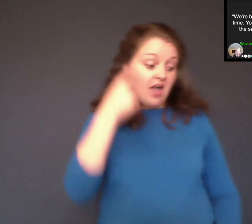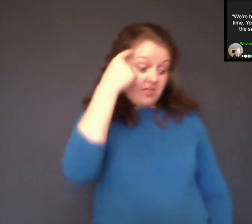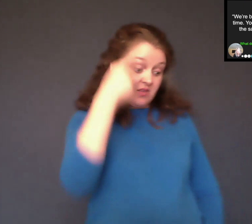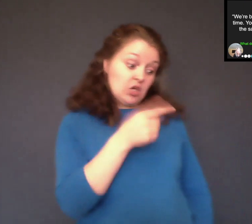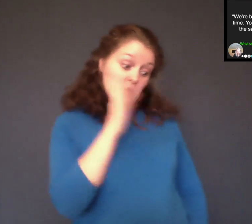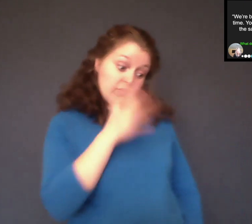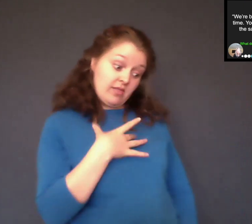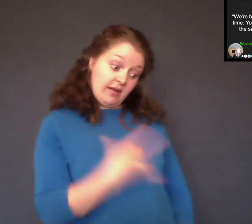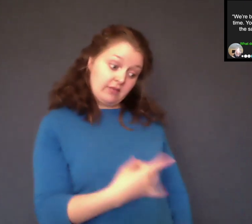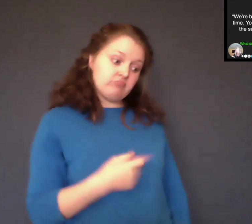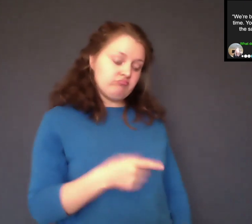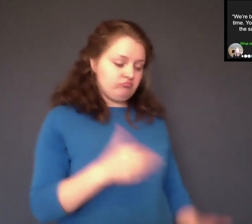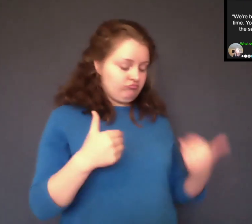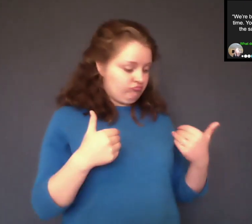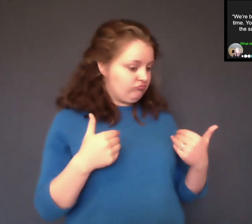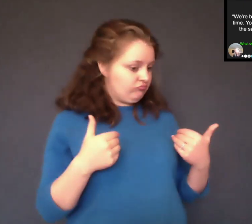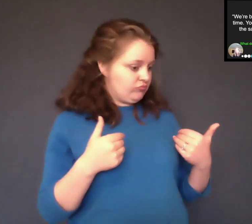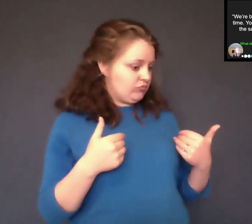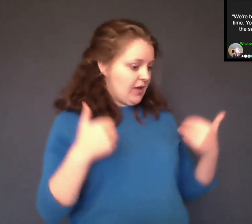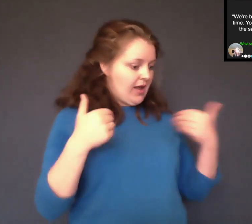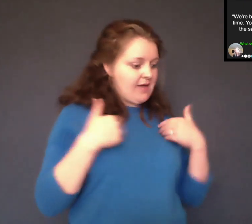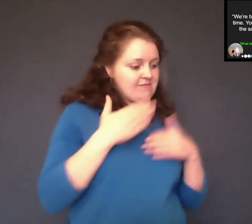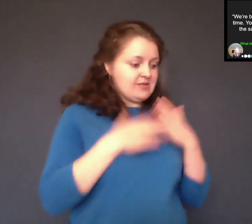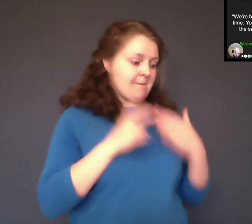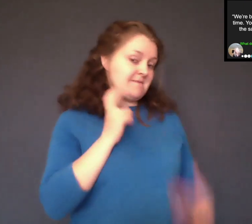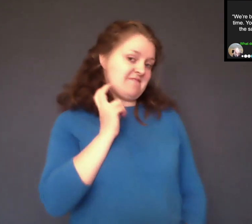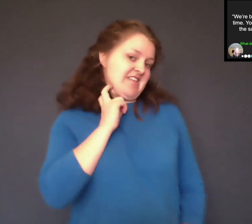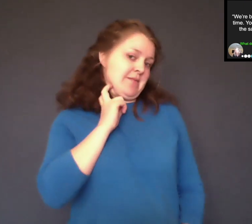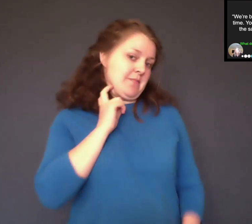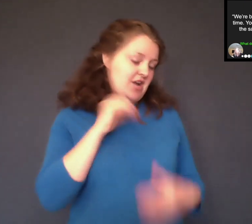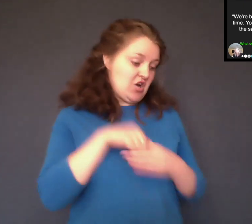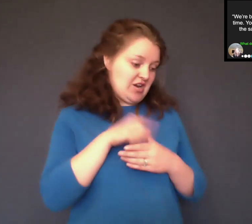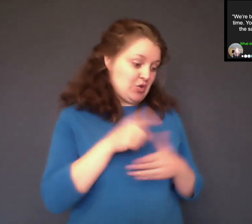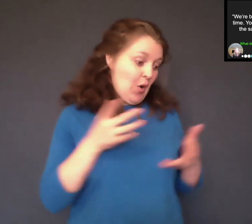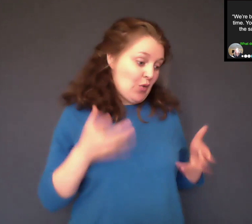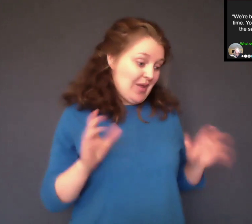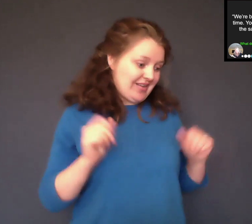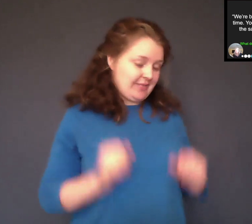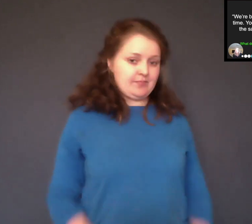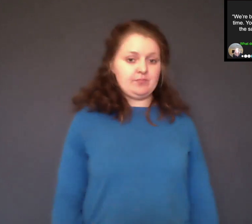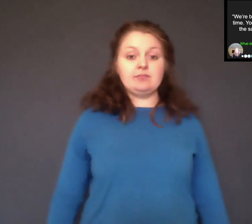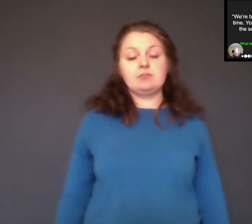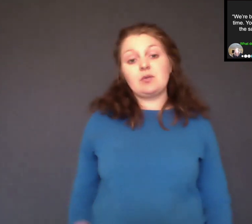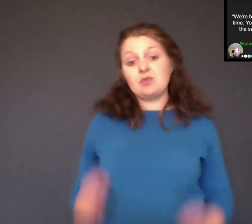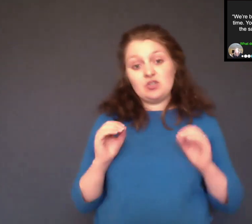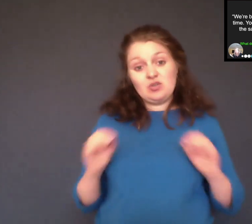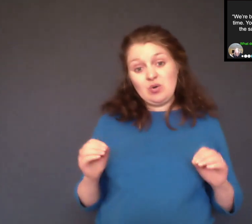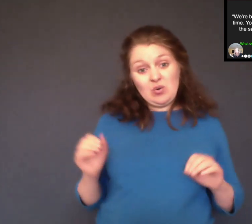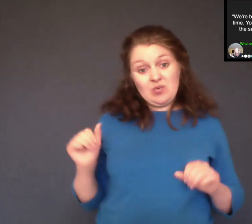swick had said you've got a streak of the vampire in you already there was no denying this the very